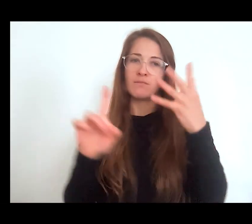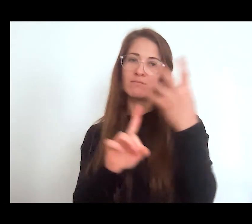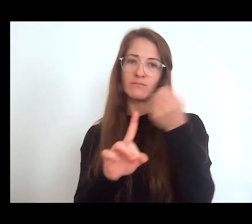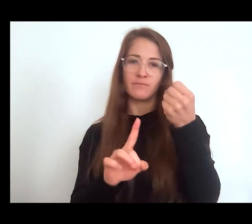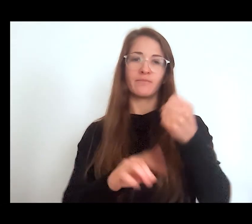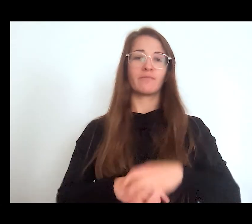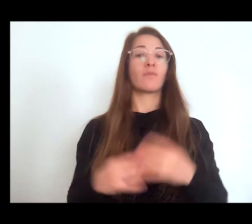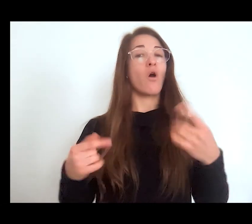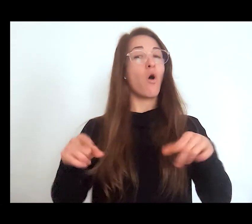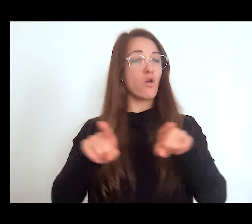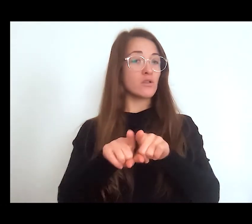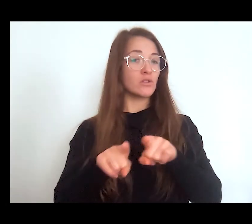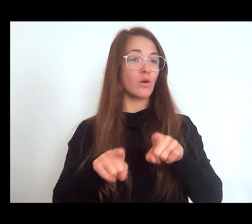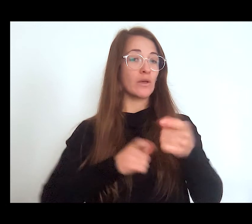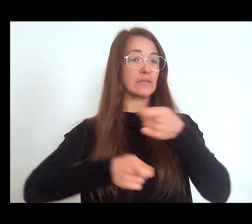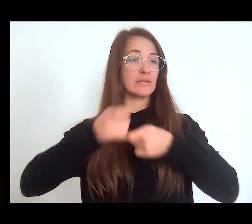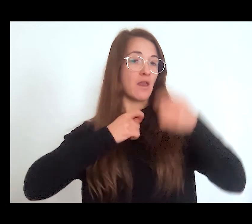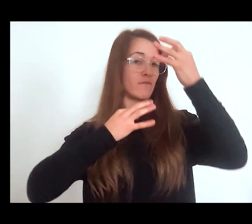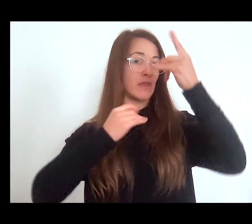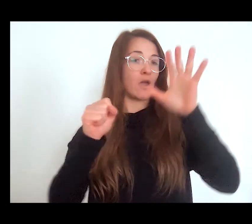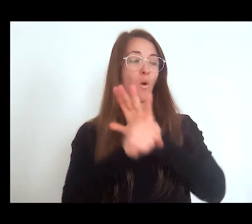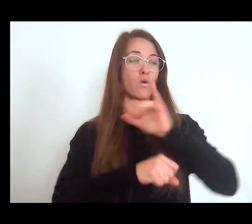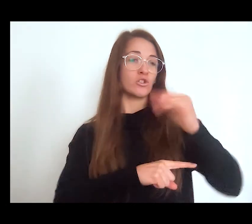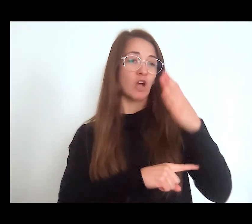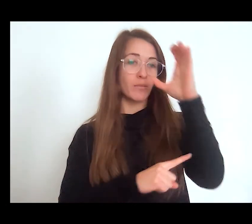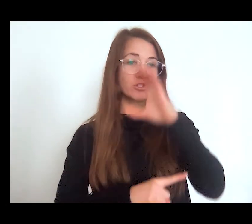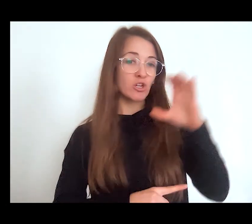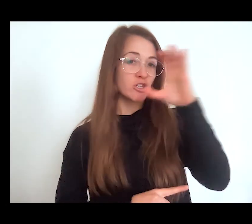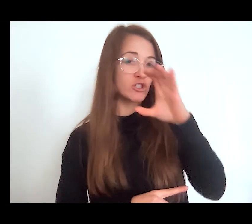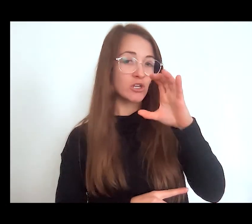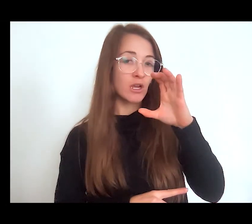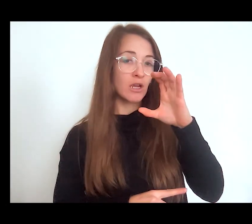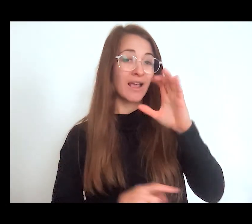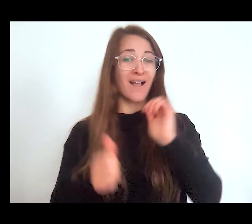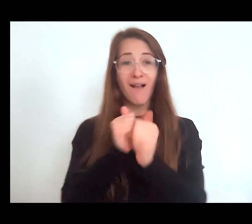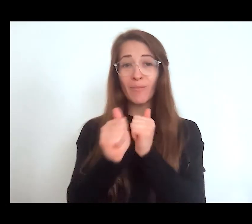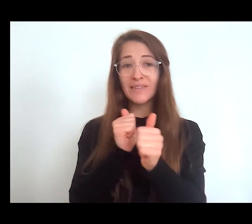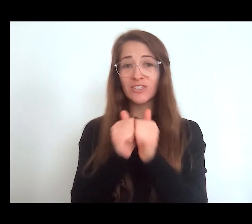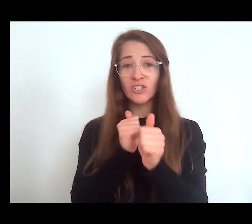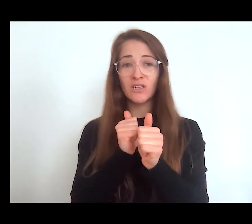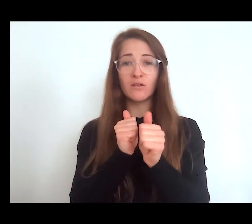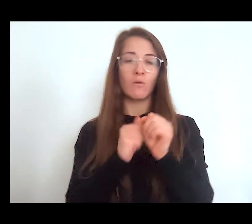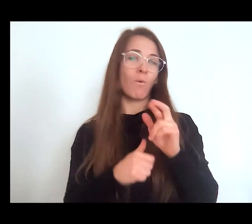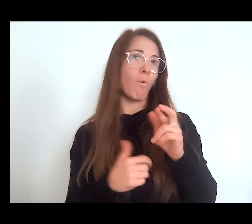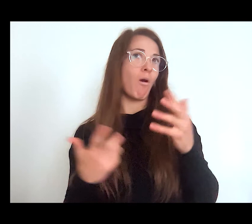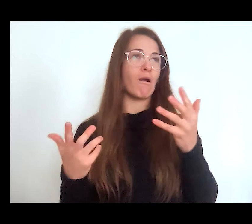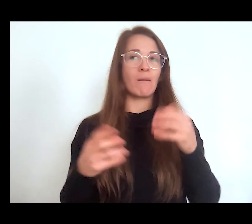ABOUT, YOU WILL GET THERE. AND ALSO, INSTEAD OF THINKING OF THIS WHOLE JOB SEARCH AS A